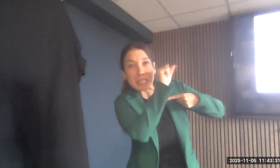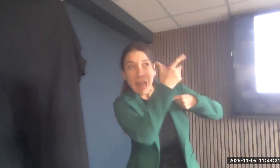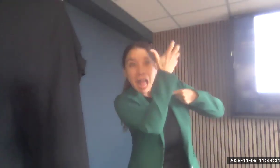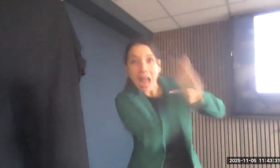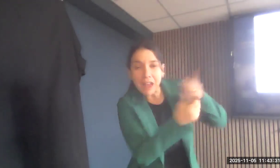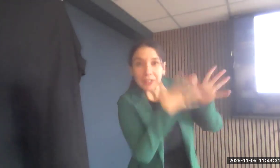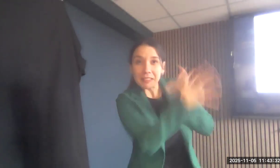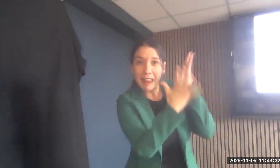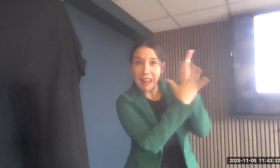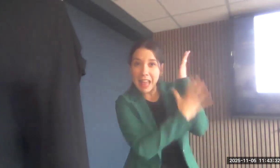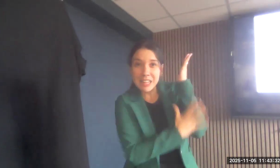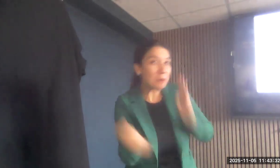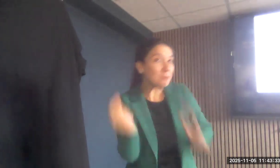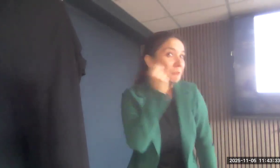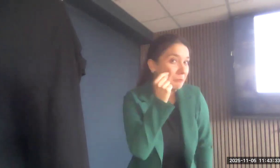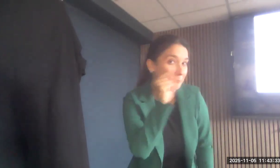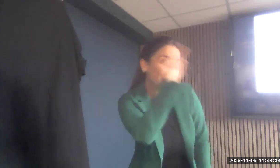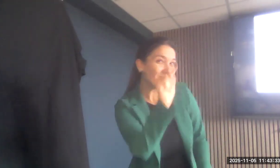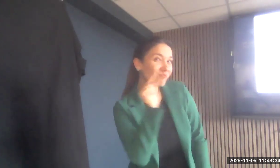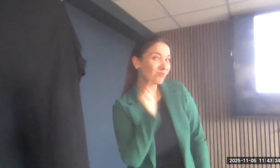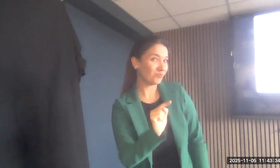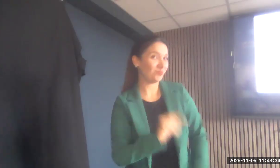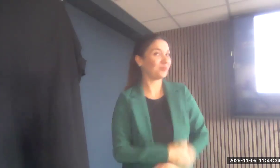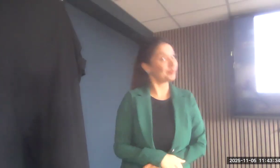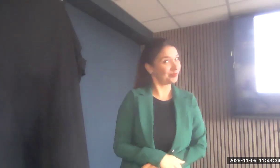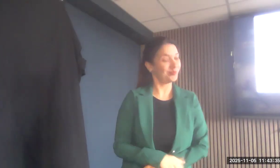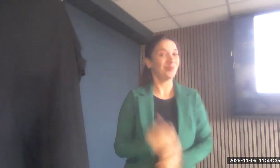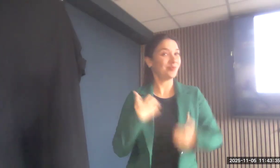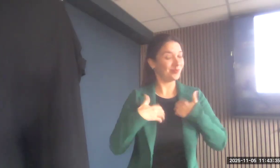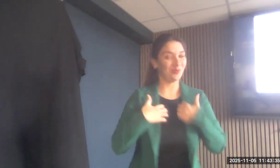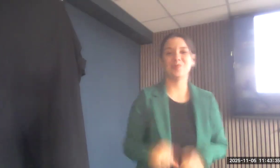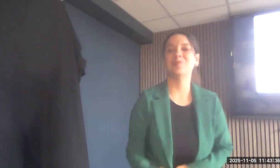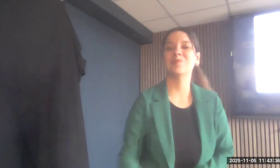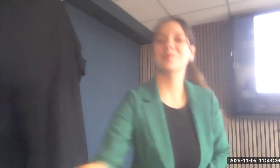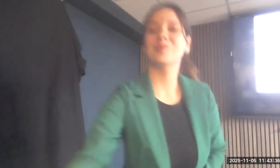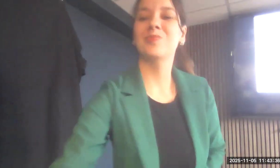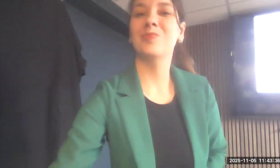And looking back into the history of American Sign Language.